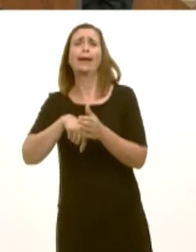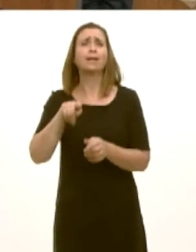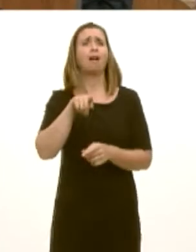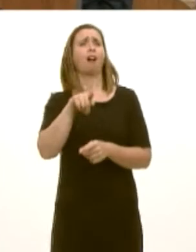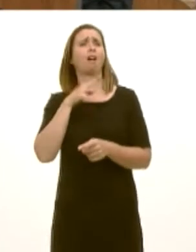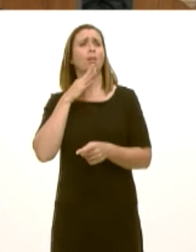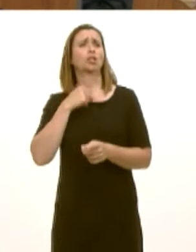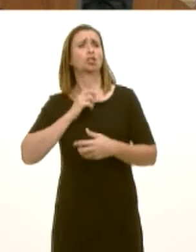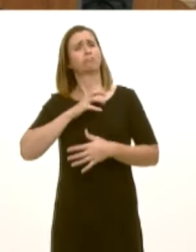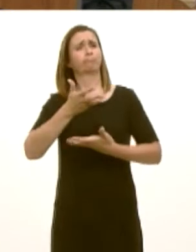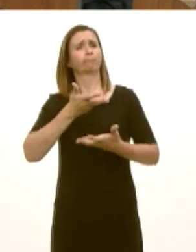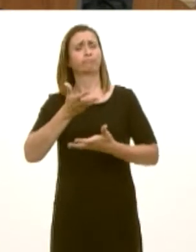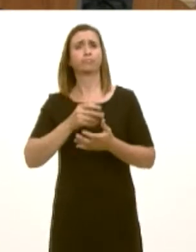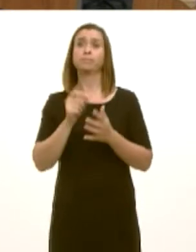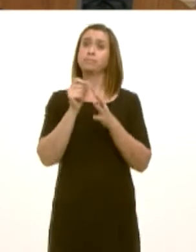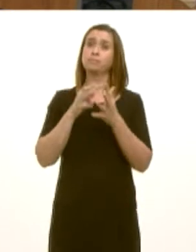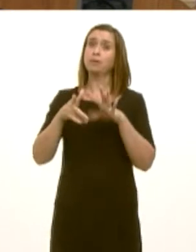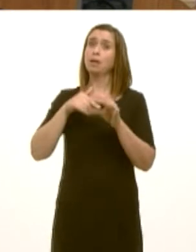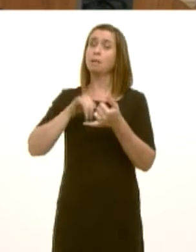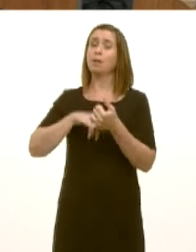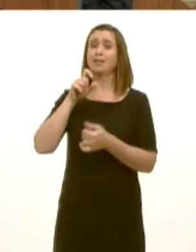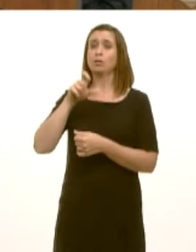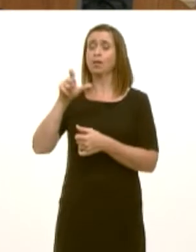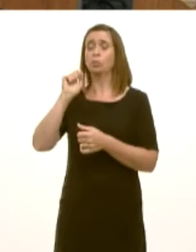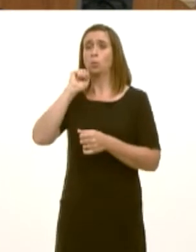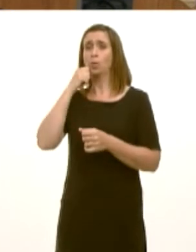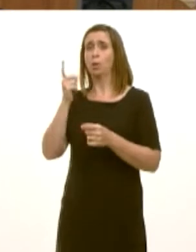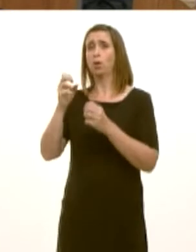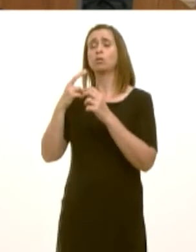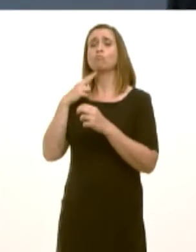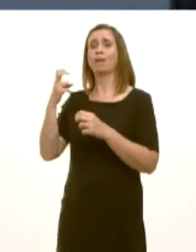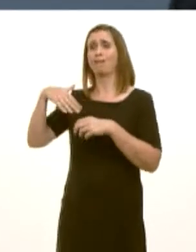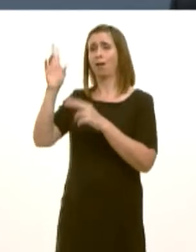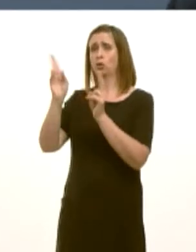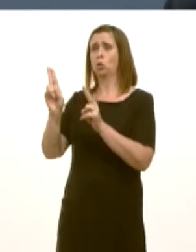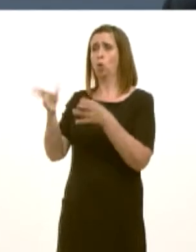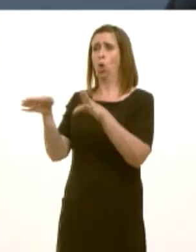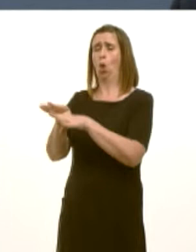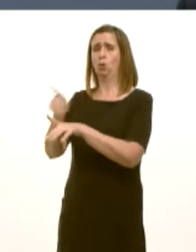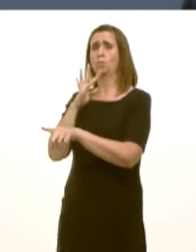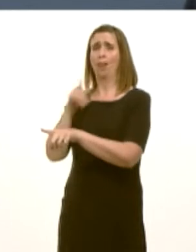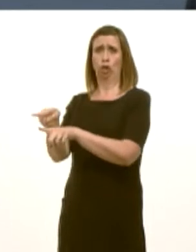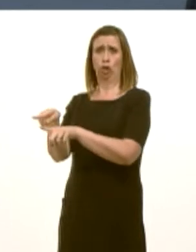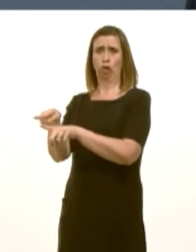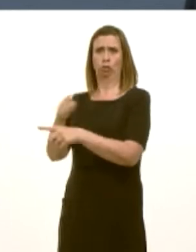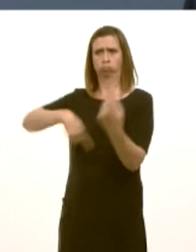Kirsty Williams: Plans by Powys County Council to close the Welsh language unit at Brecon High School have left many in the community very concerned about the impact that will